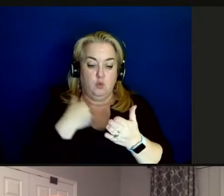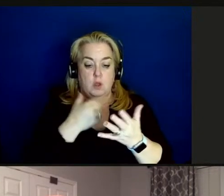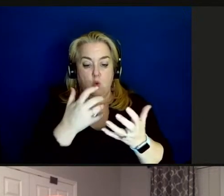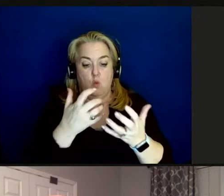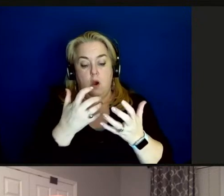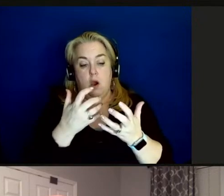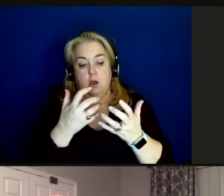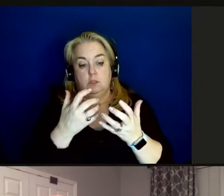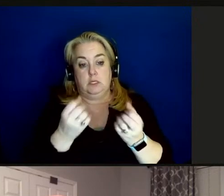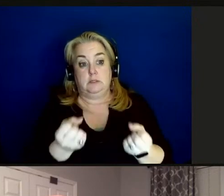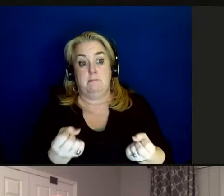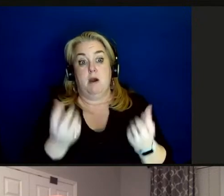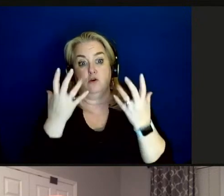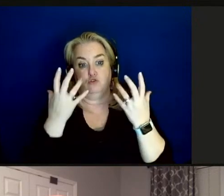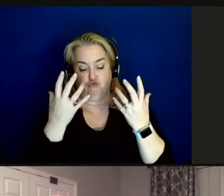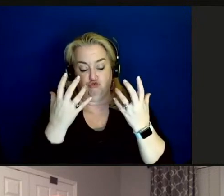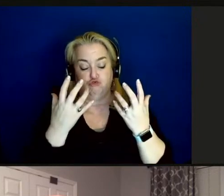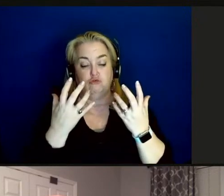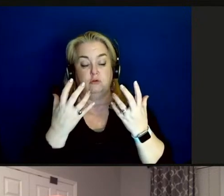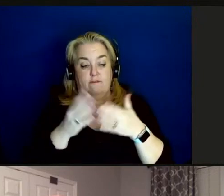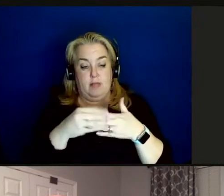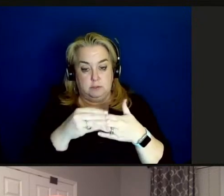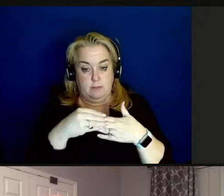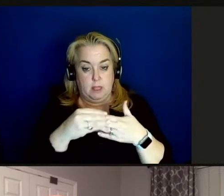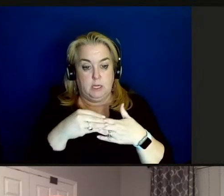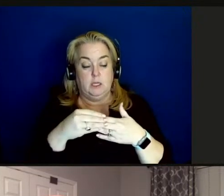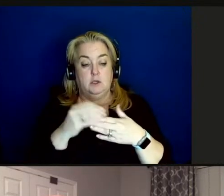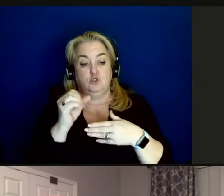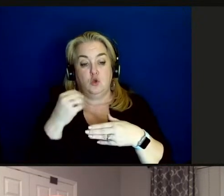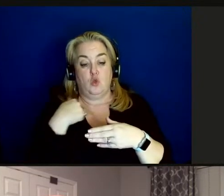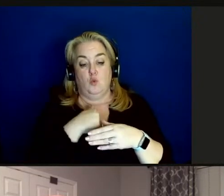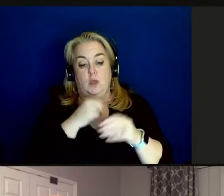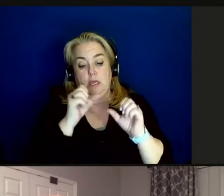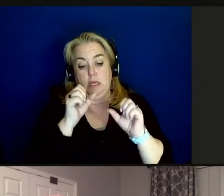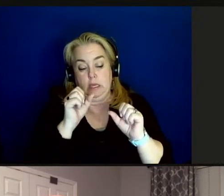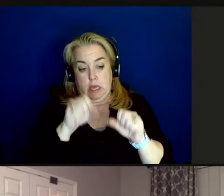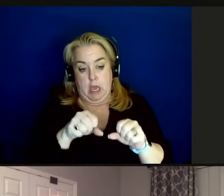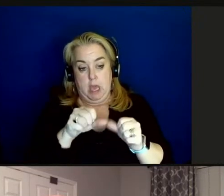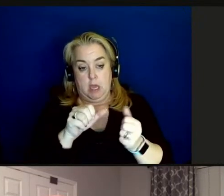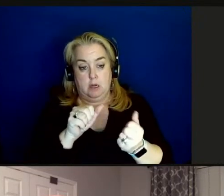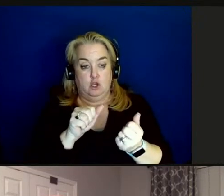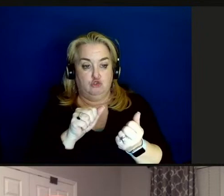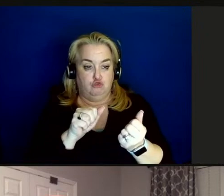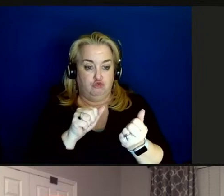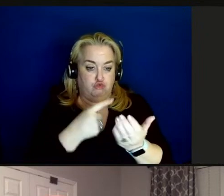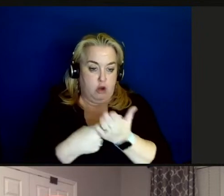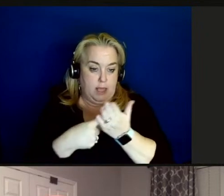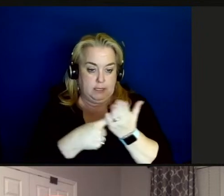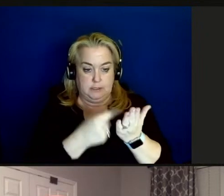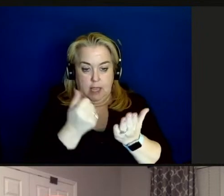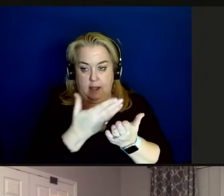PUT ON THAT MEANS THES FLEXIBILITY YOU HAVE THOUGH. SO WHEN WE THINK ABOUT HAVING A